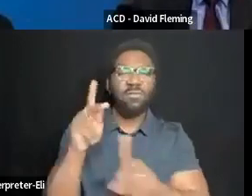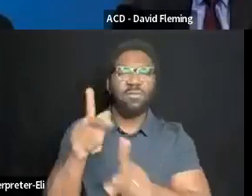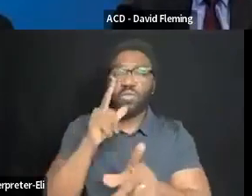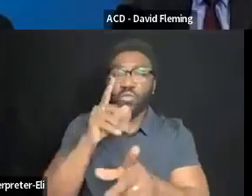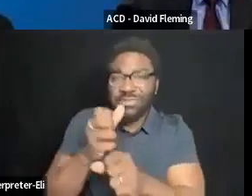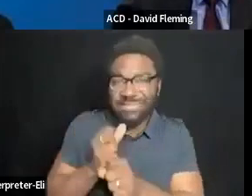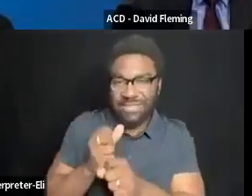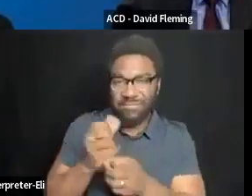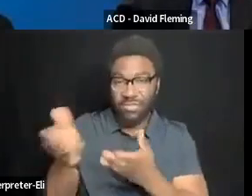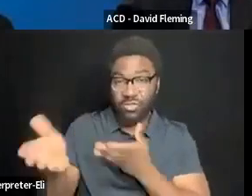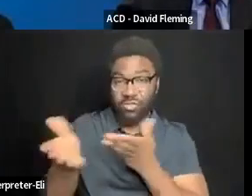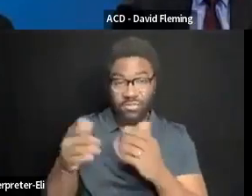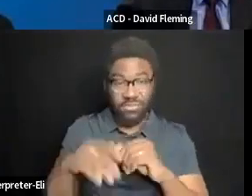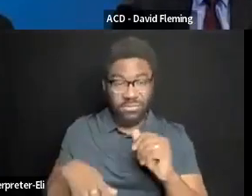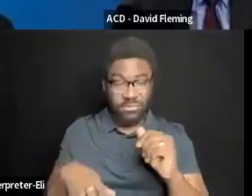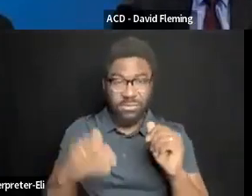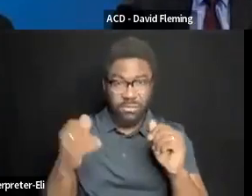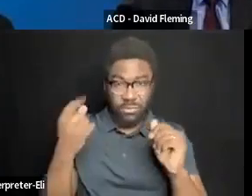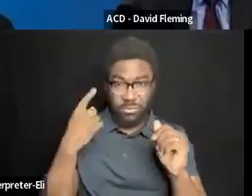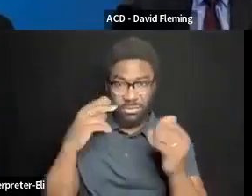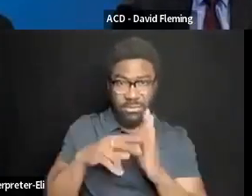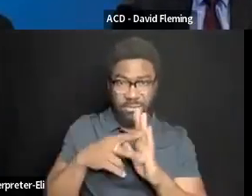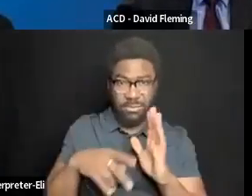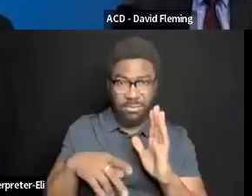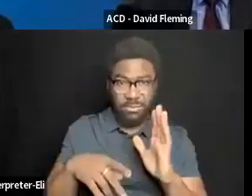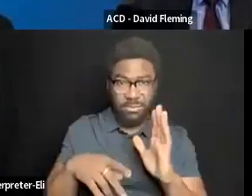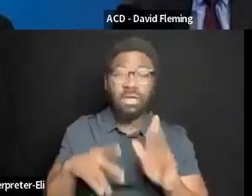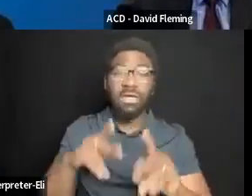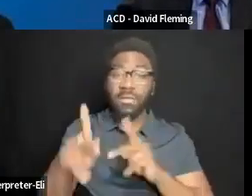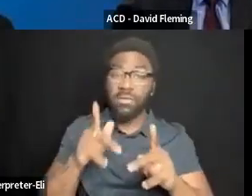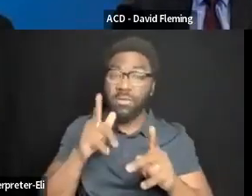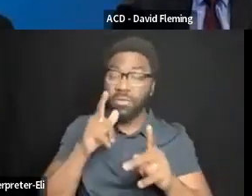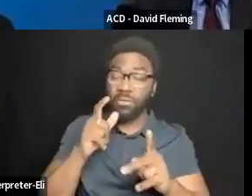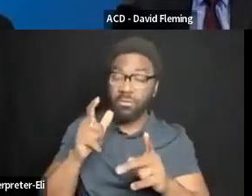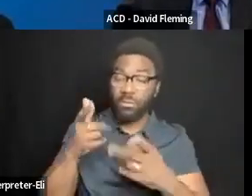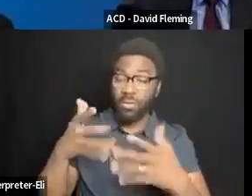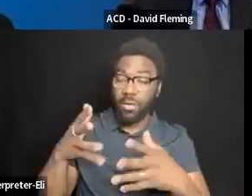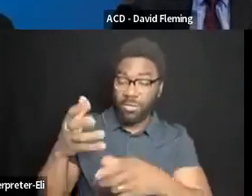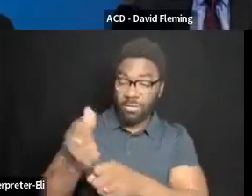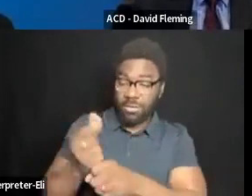Do you kind of get what I mean? So we're talking about the people who receive the grant, provide the service of the solution.